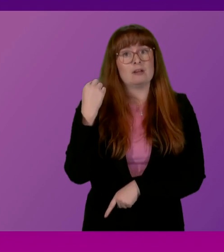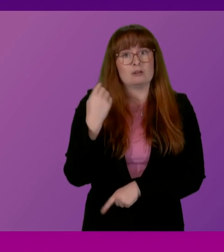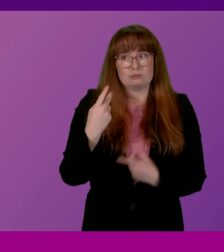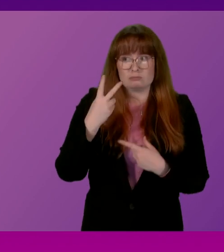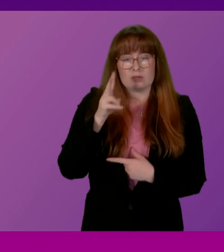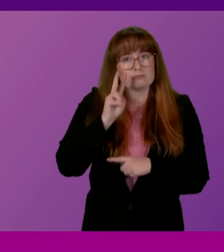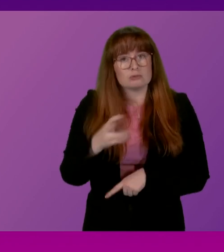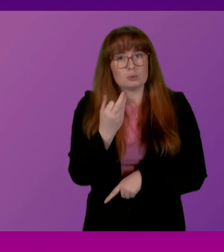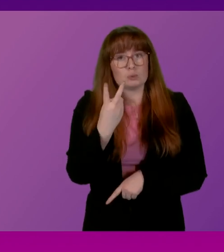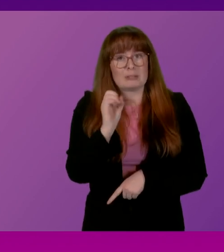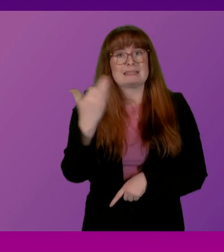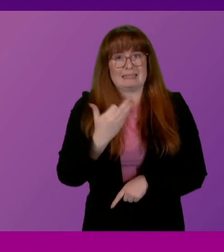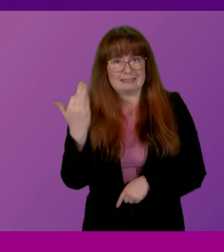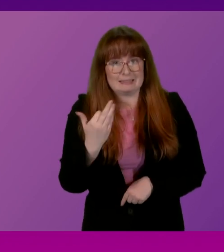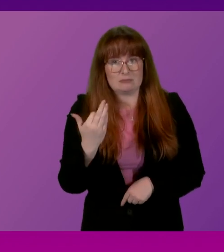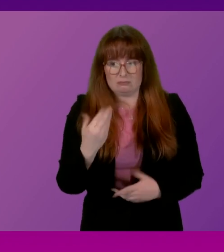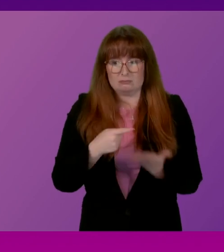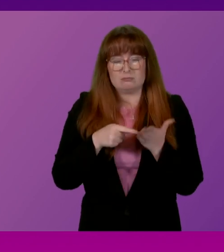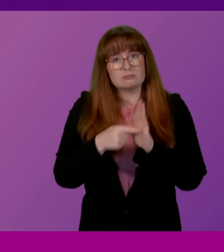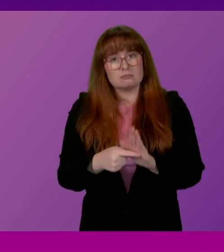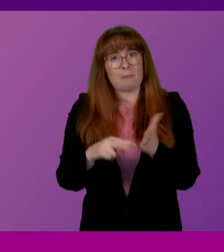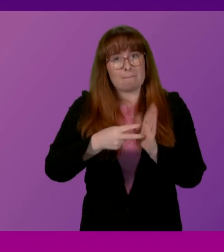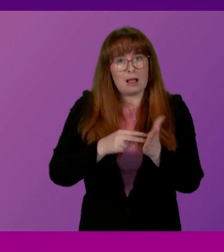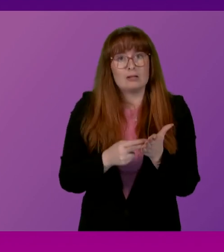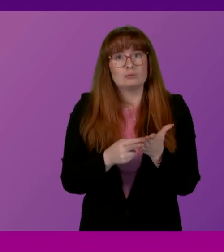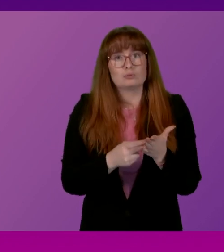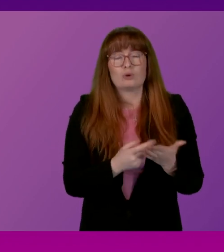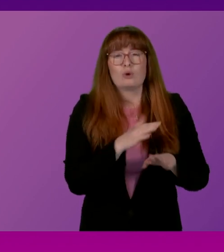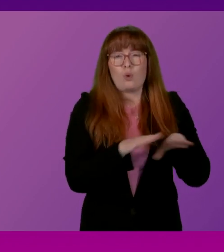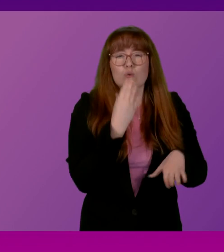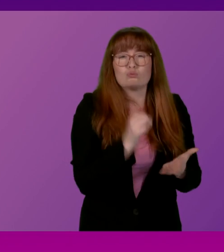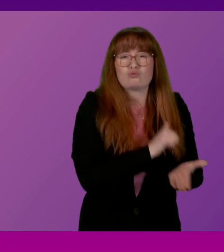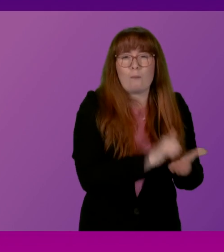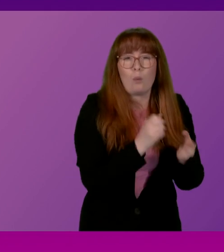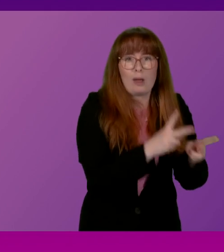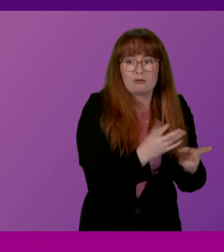It outlined plans to replace outdated and underused properties and replace them—“replace”